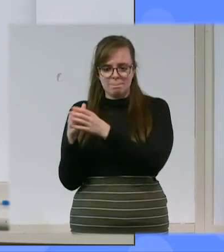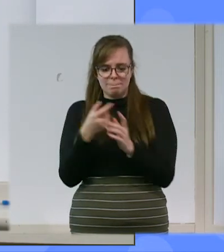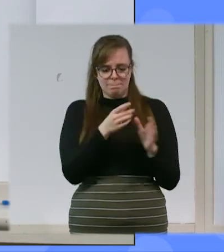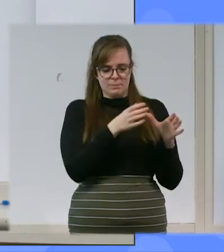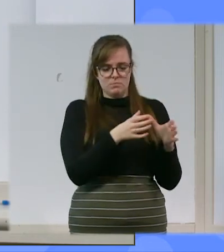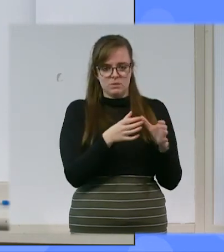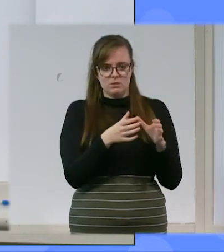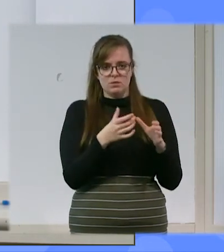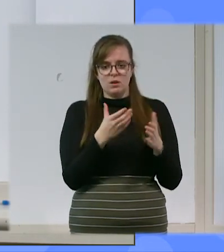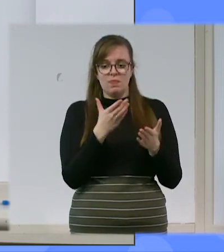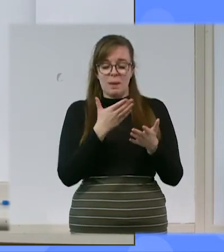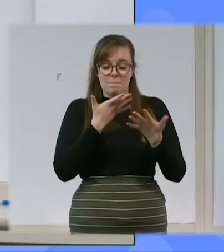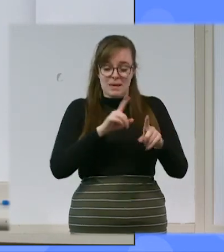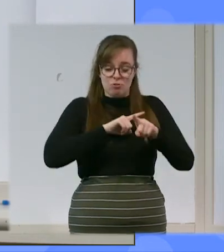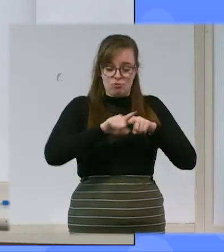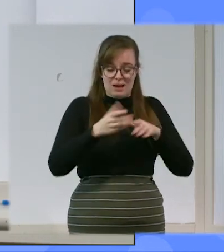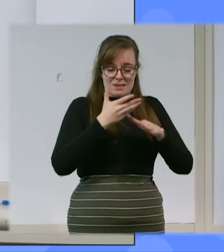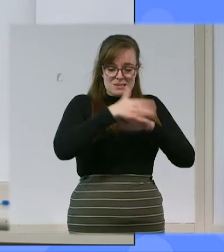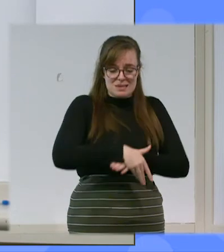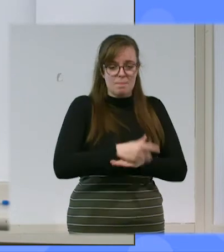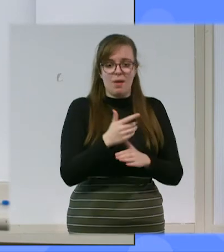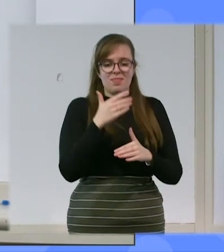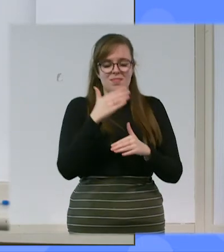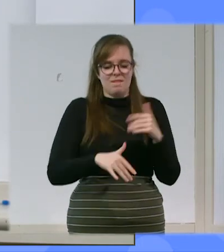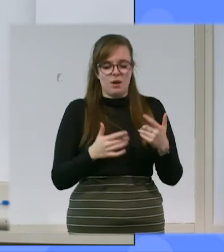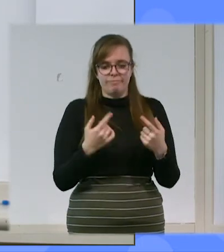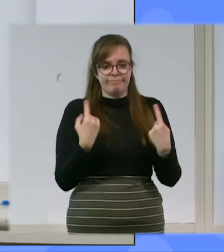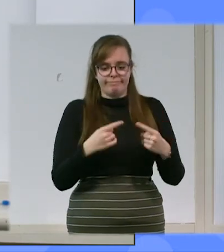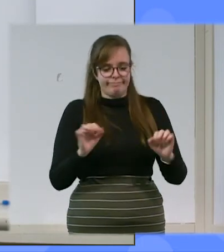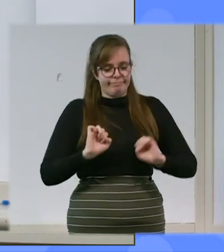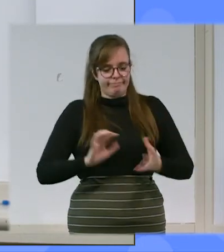really managed to crack the creation of a model to be effective and and with